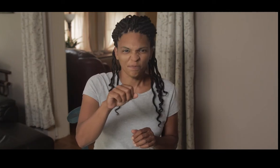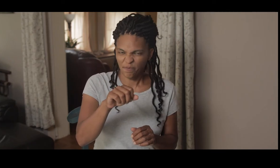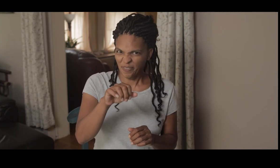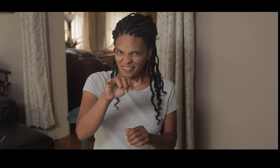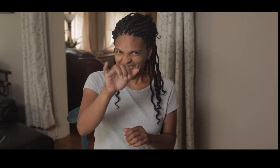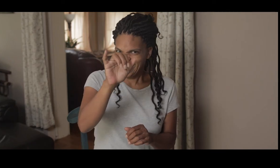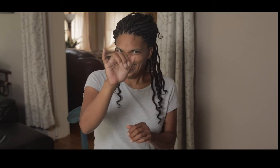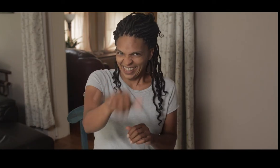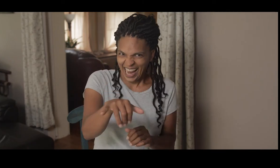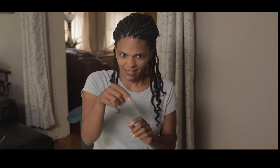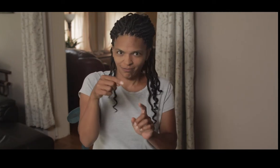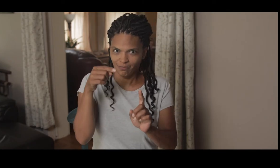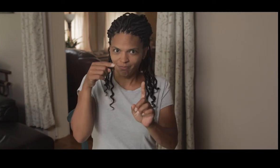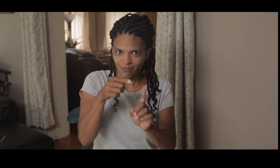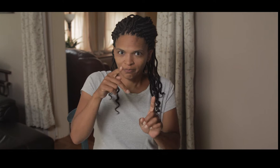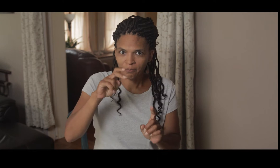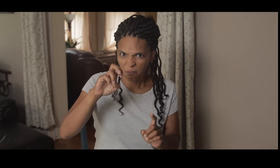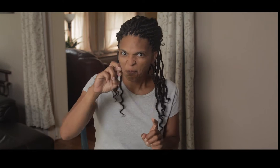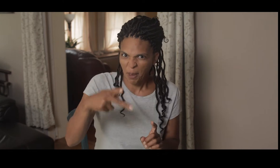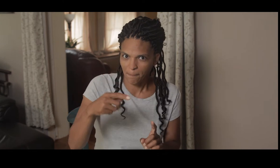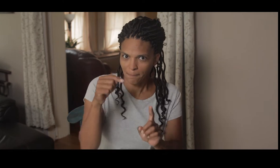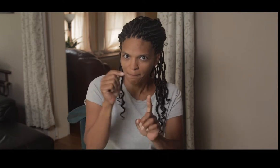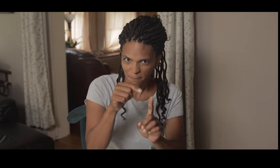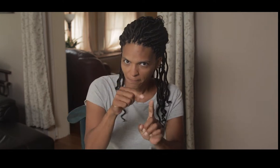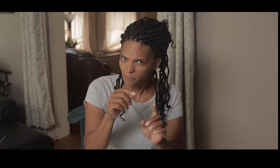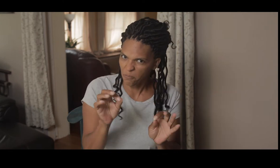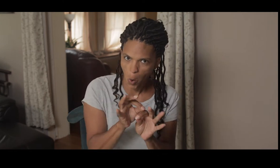Yes, it is used exactly for this reason,